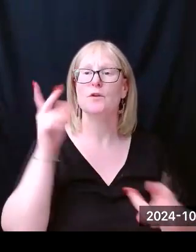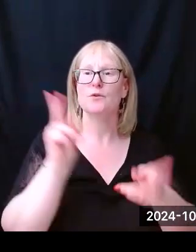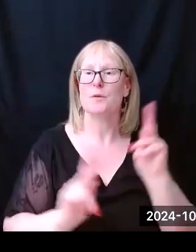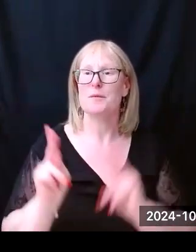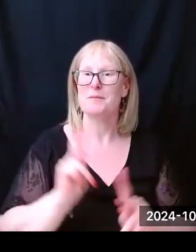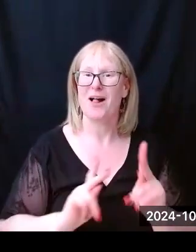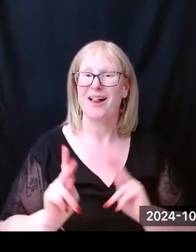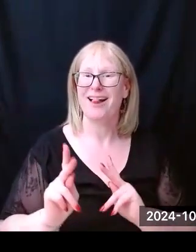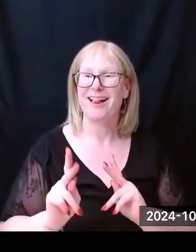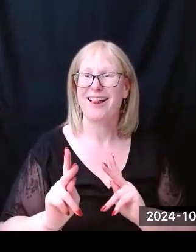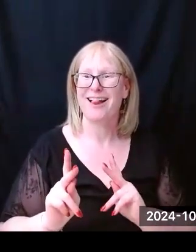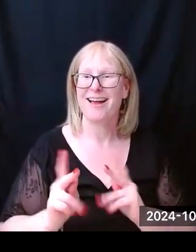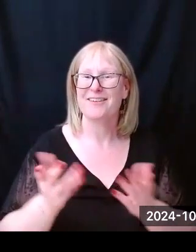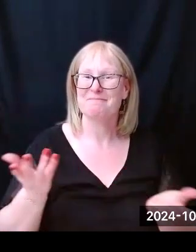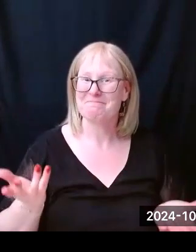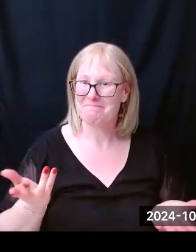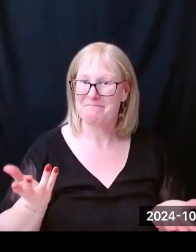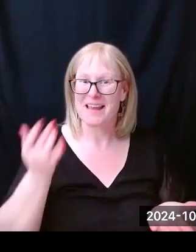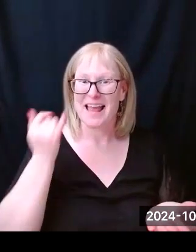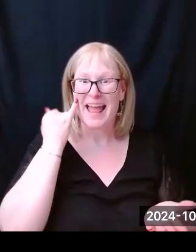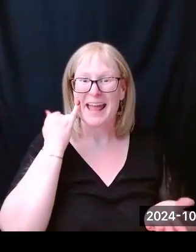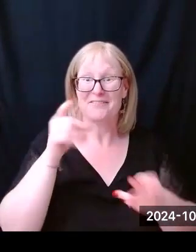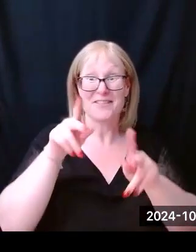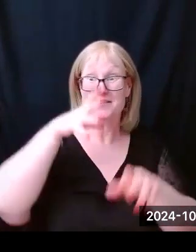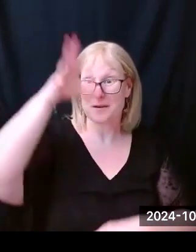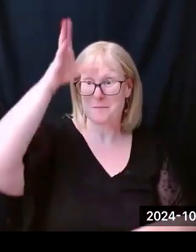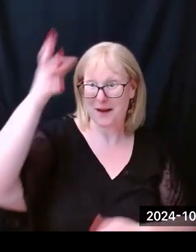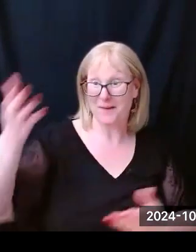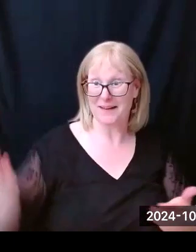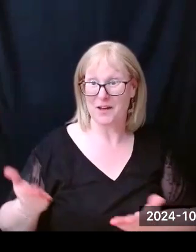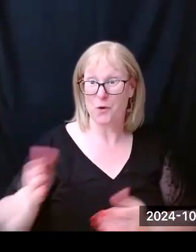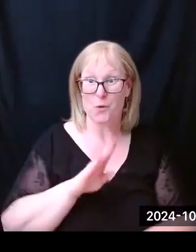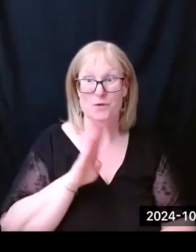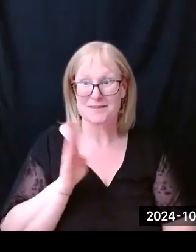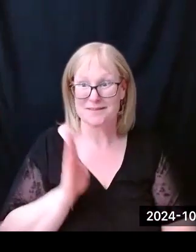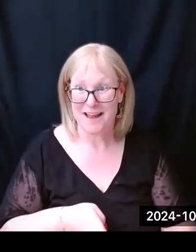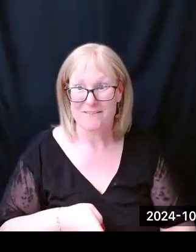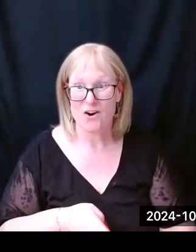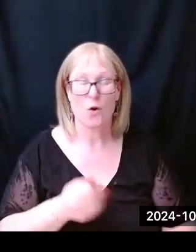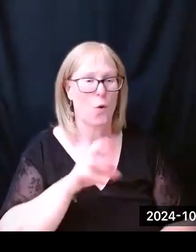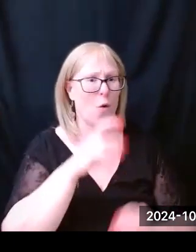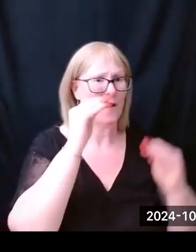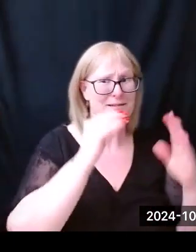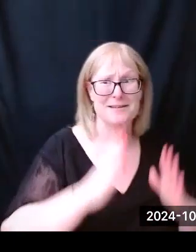any parent here who's never ever or teacher who's never ever pushed a child a little too hard